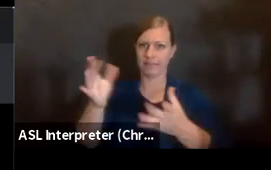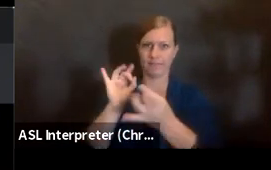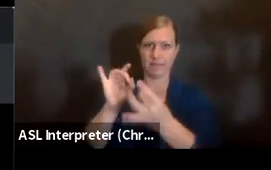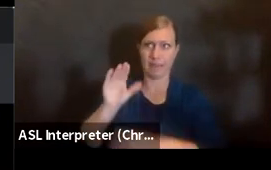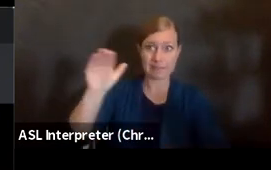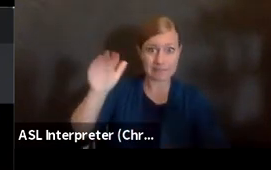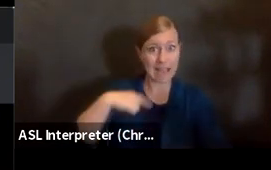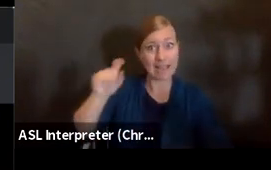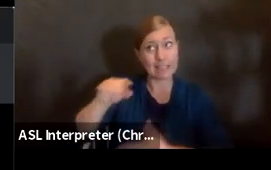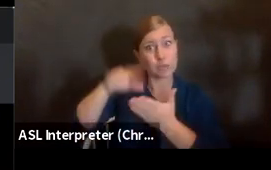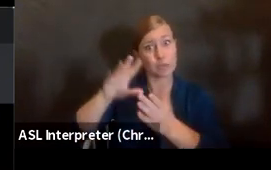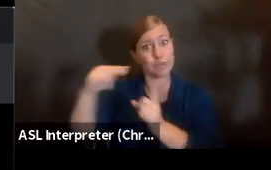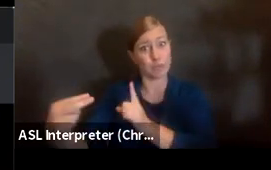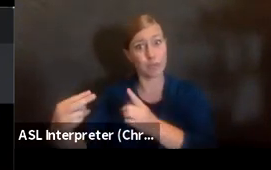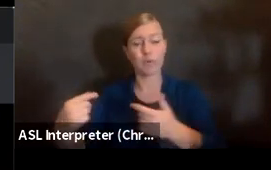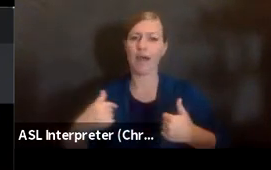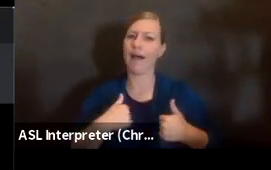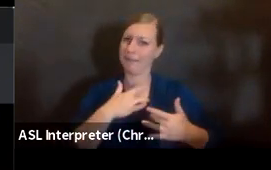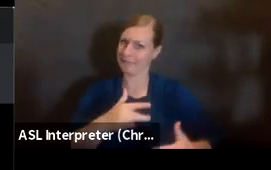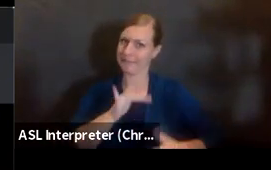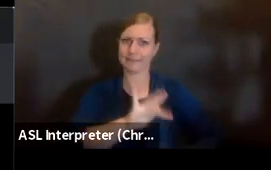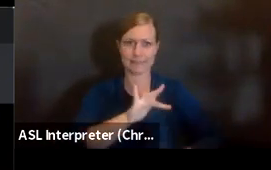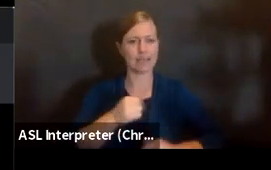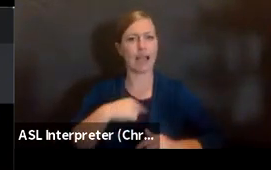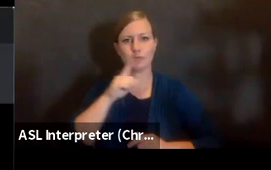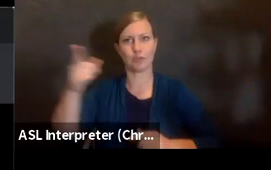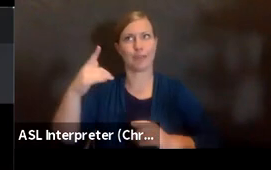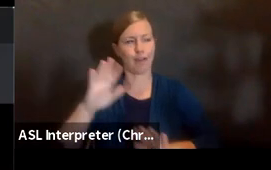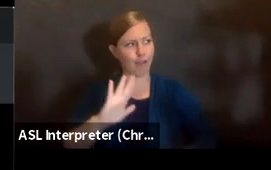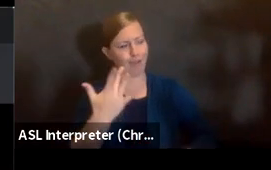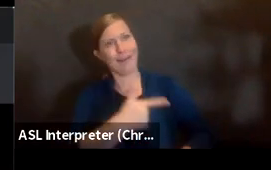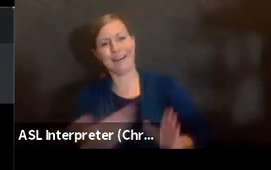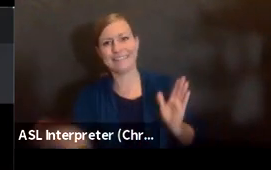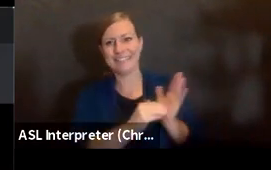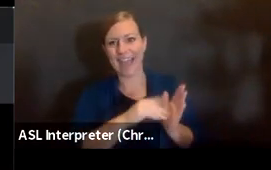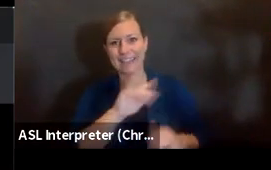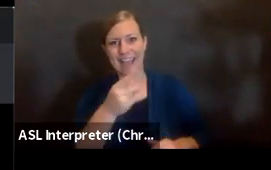Katherine Livick - ESD 112: because I click that thing regularly, and I'm sure they're sick of me, but I think they're going to probably hear us soon.